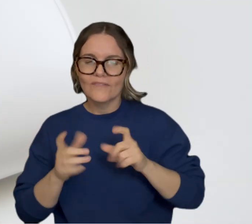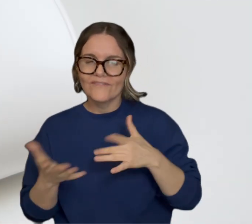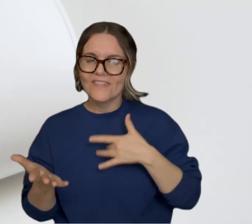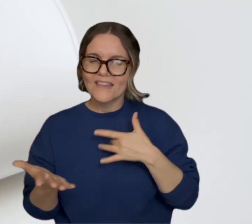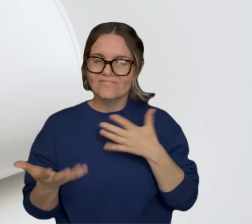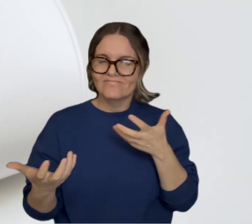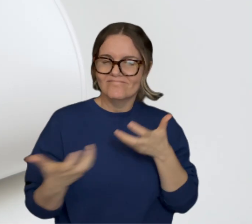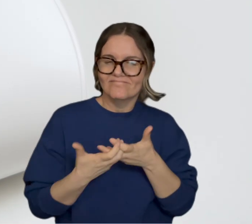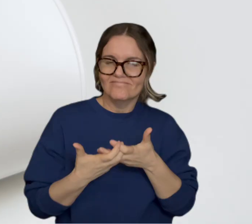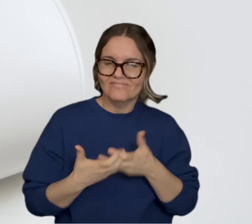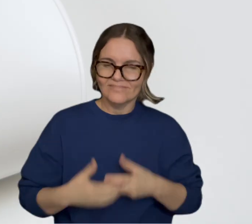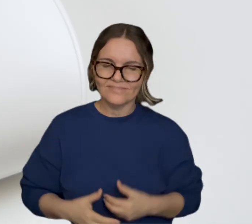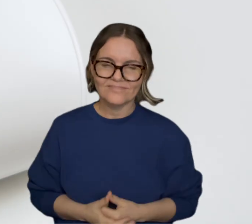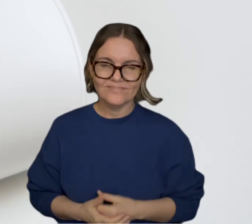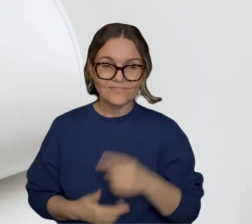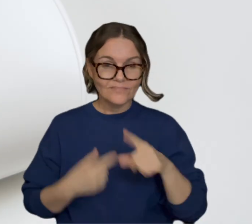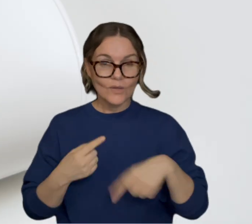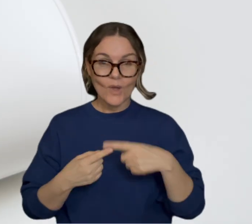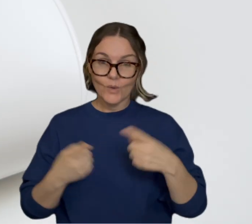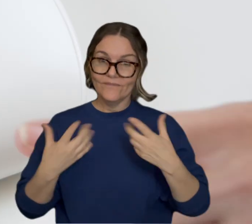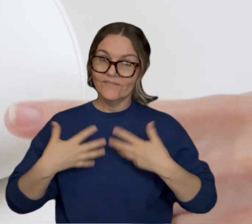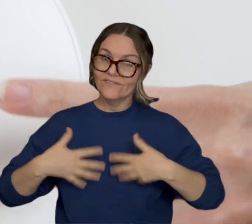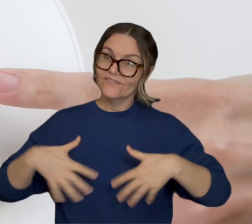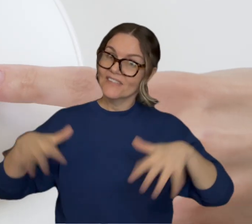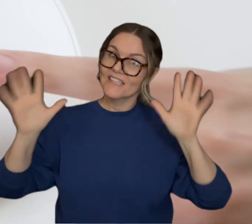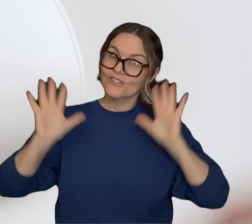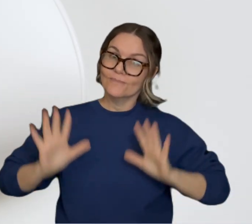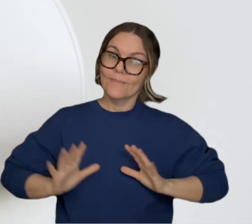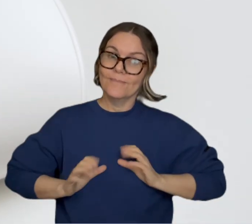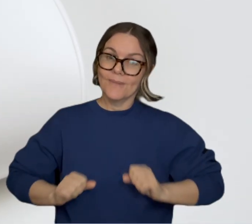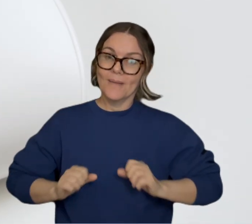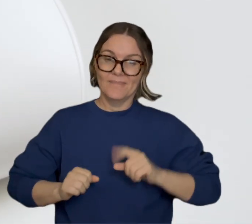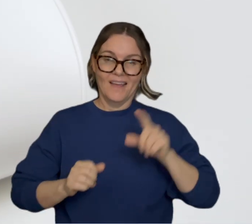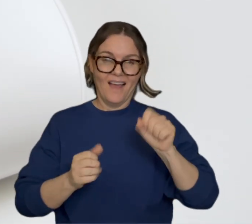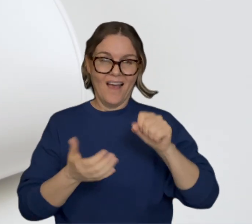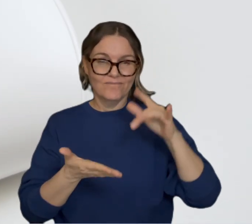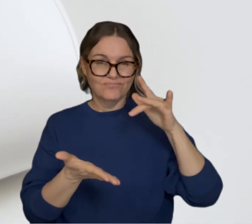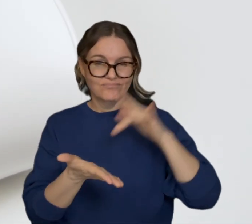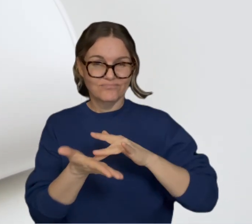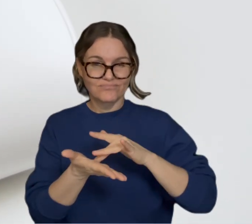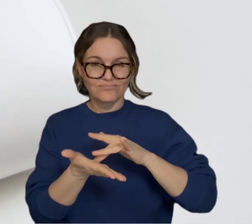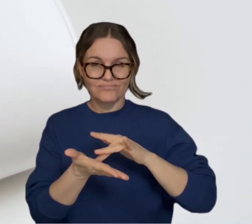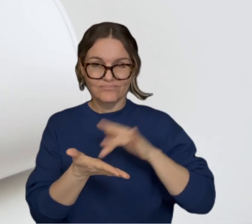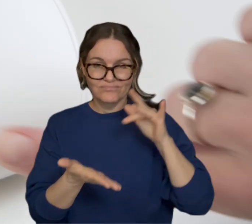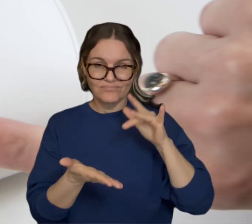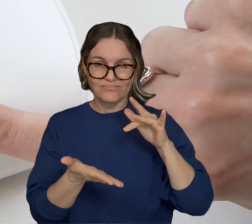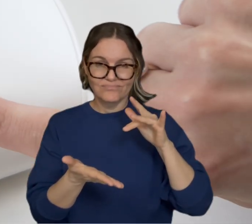and you will find whatever works best for you when you finished your pumping session you can just